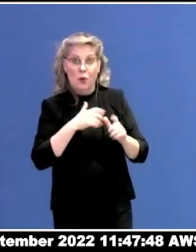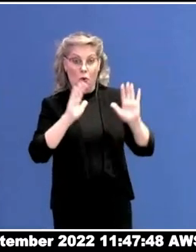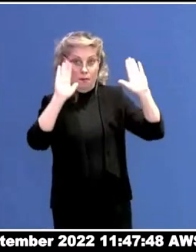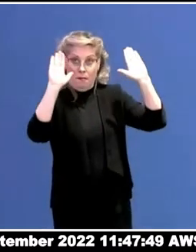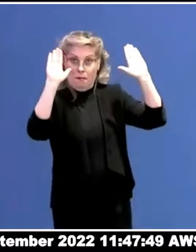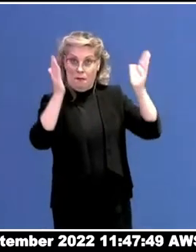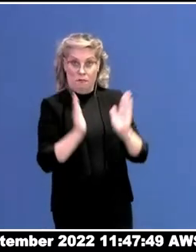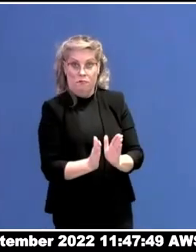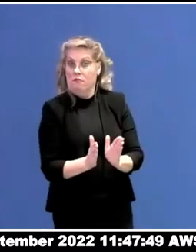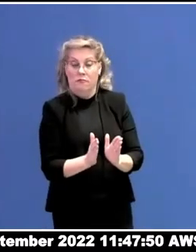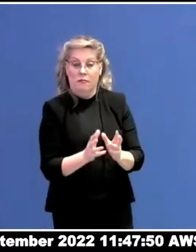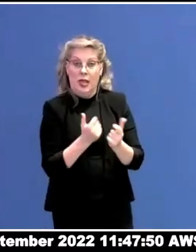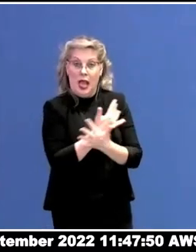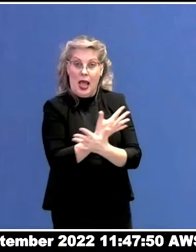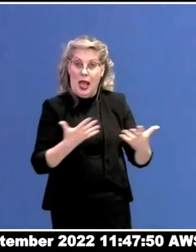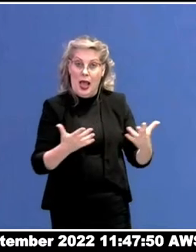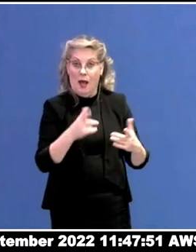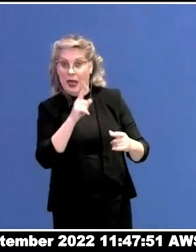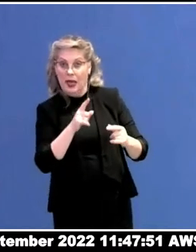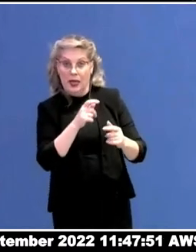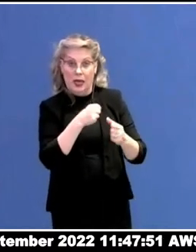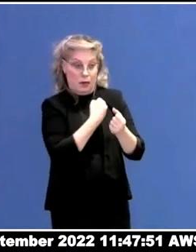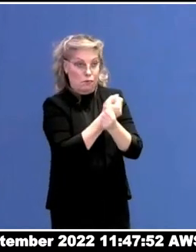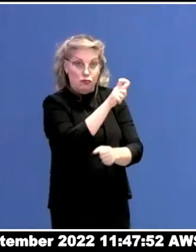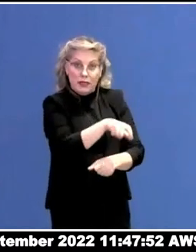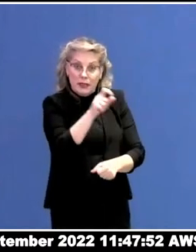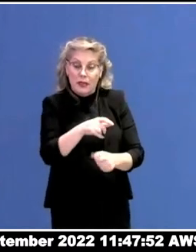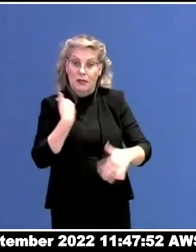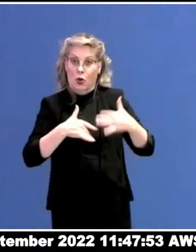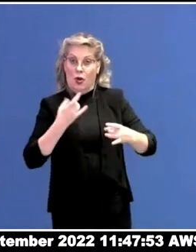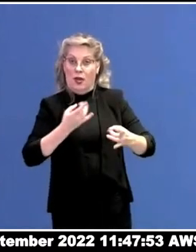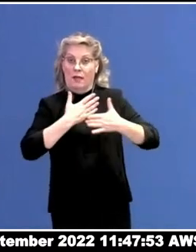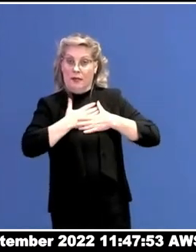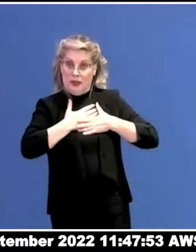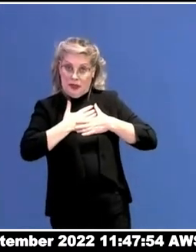of time. We saw a lot of people who had previously had issues with the Department of